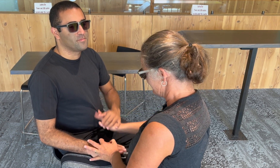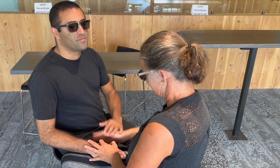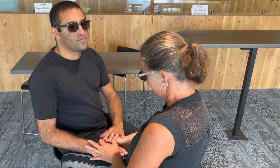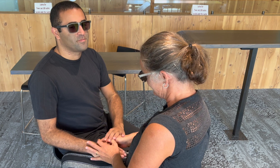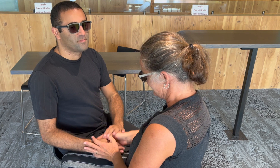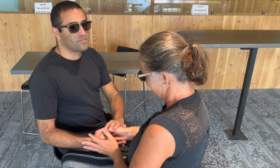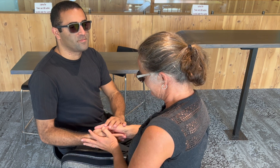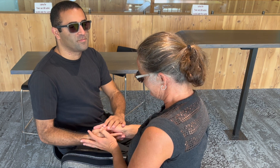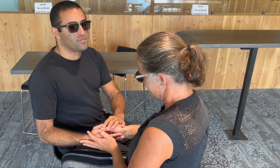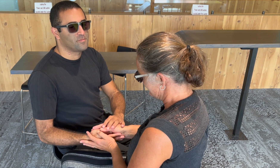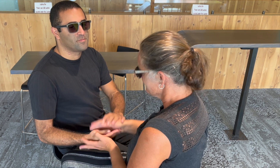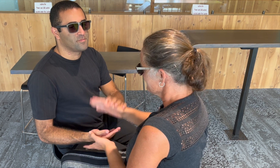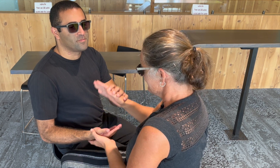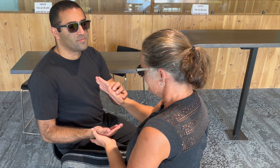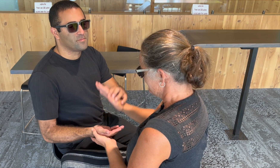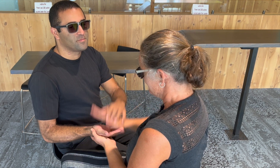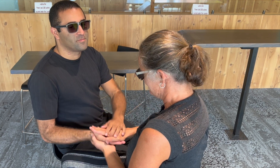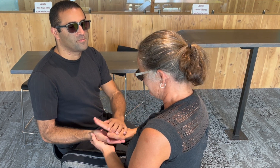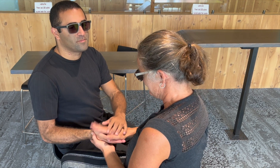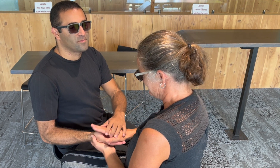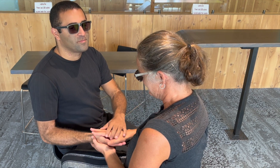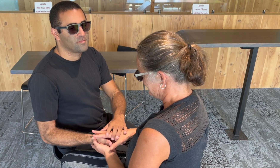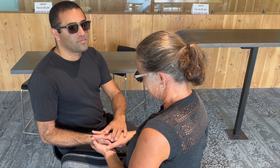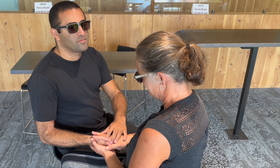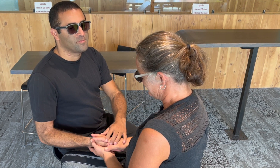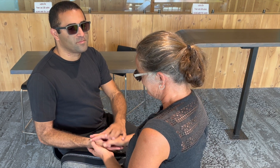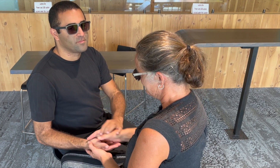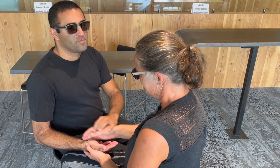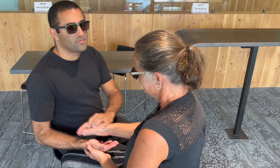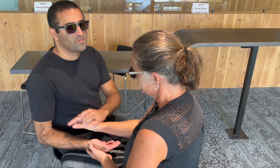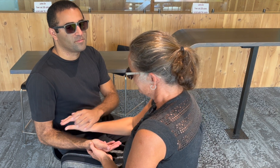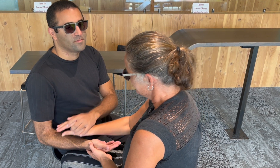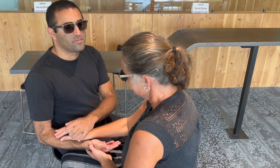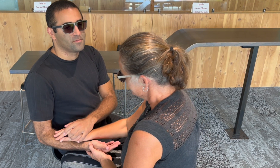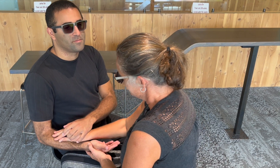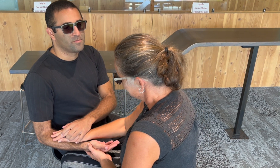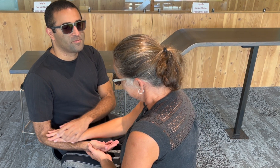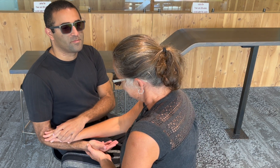We put the empty shell back into its home, covered it up,